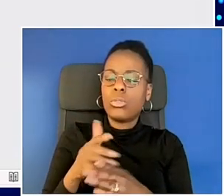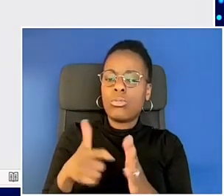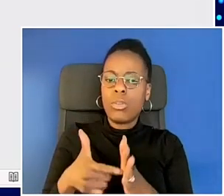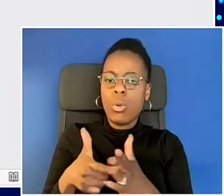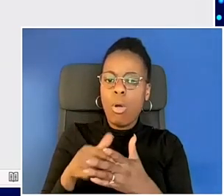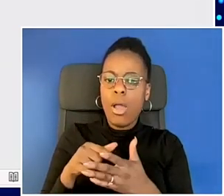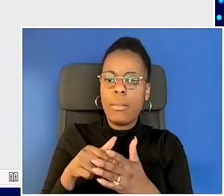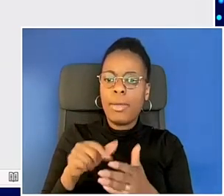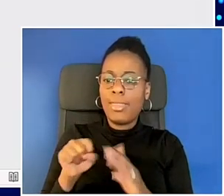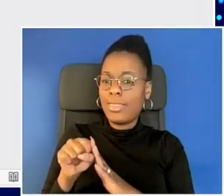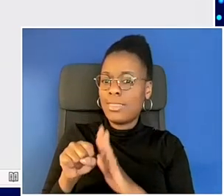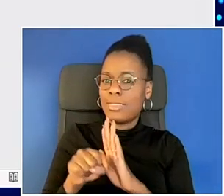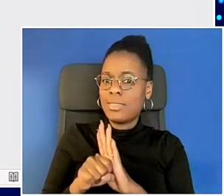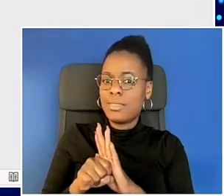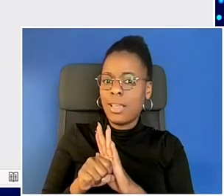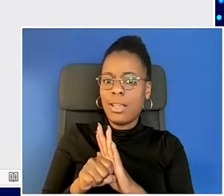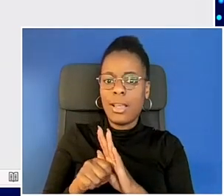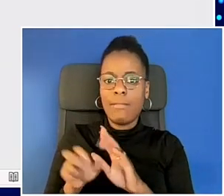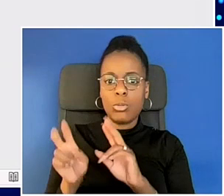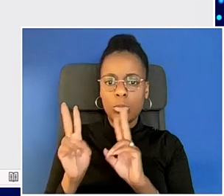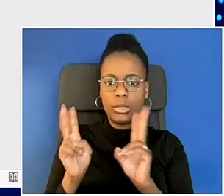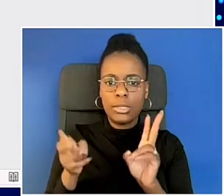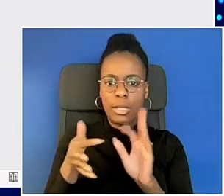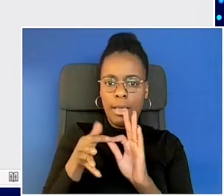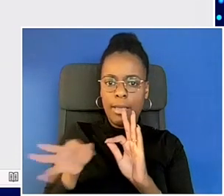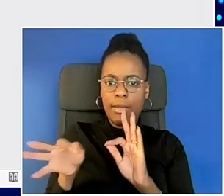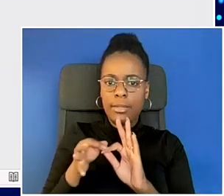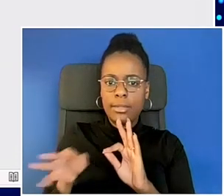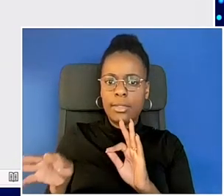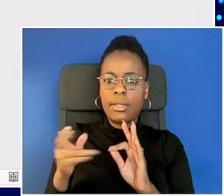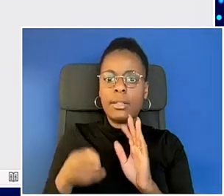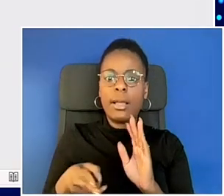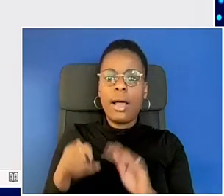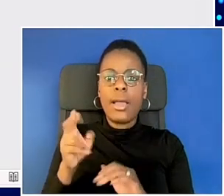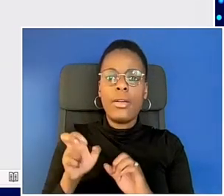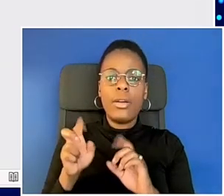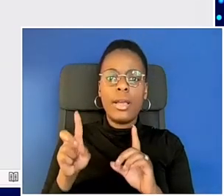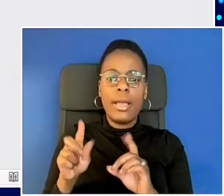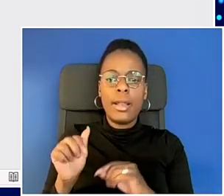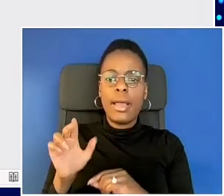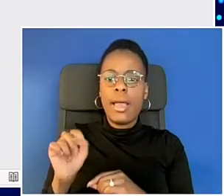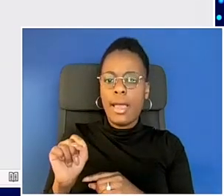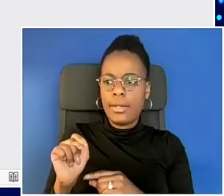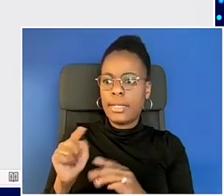state cites the higher ed act as the reason they're exempting, and it should be